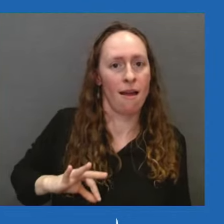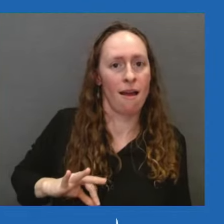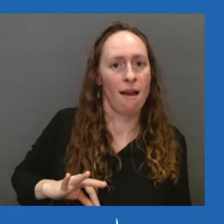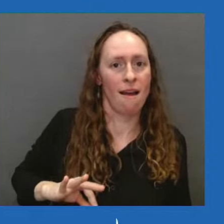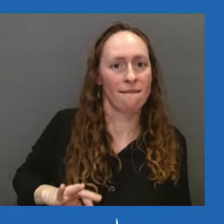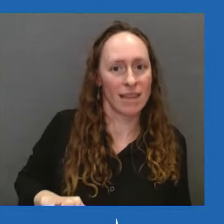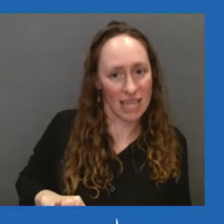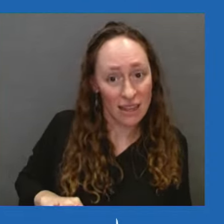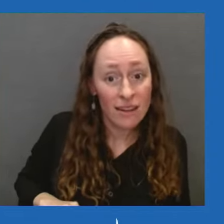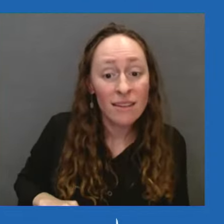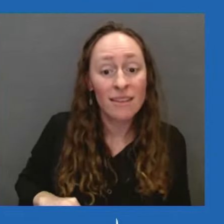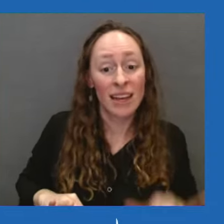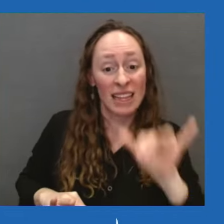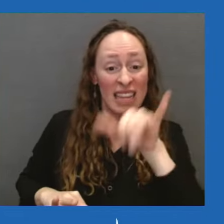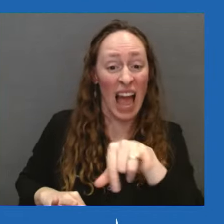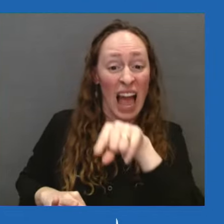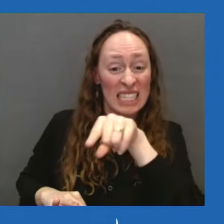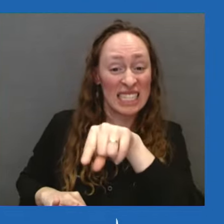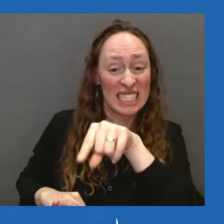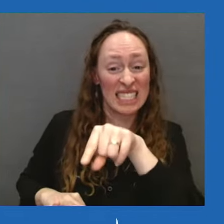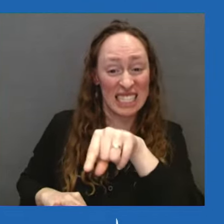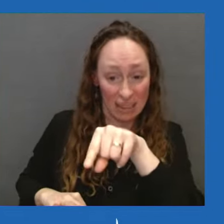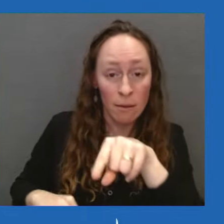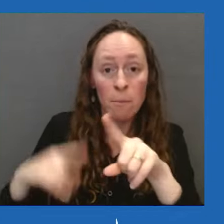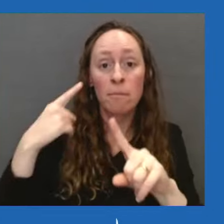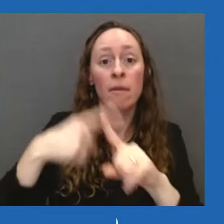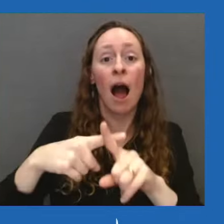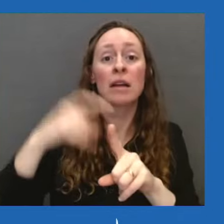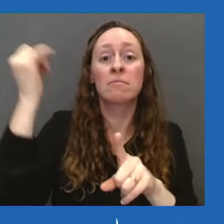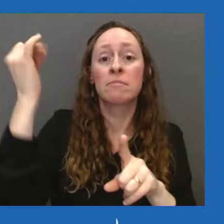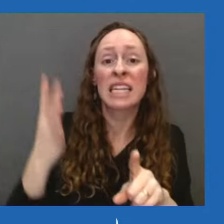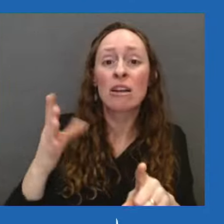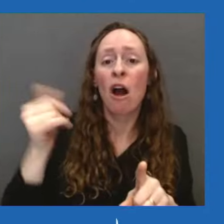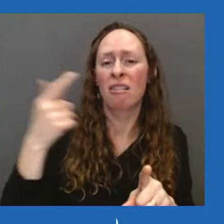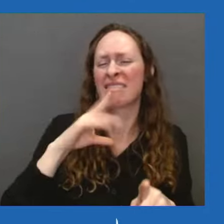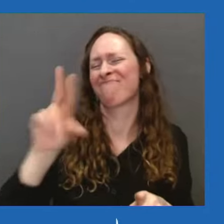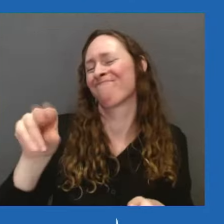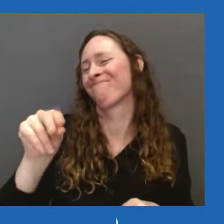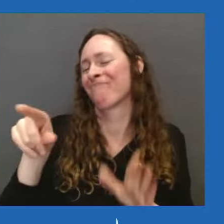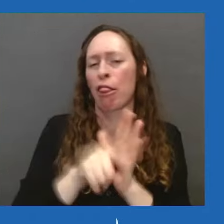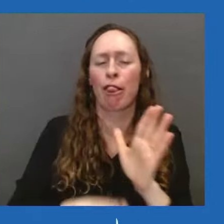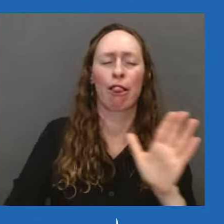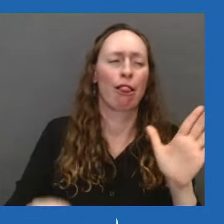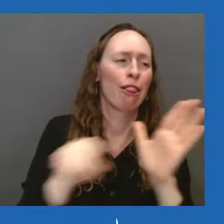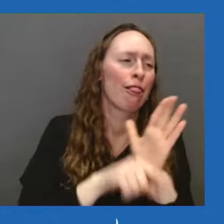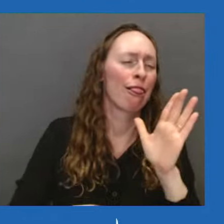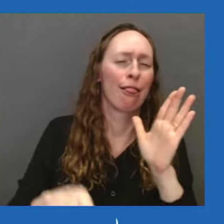But now they're down there taking credit for it being built. As my mother would say, "God love them."